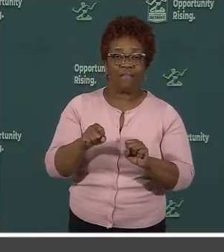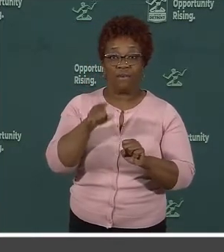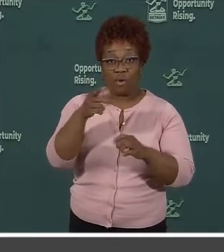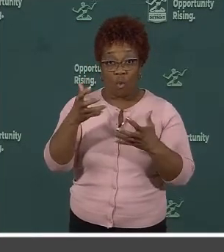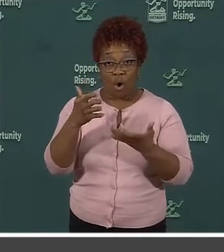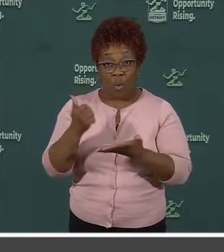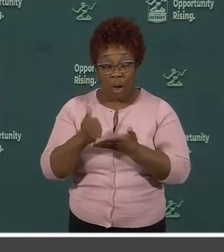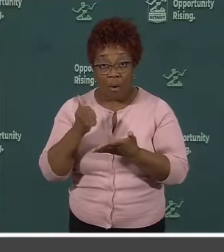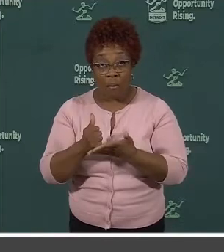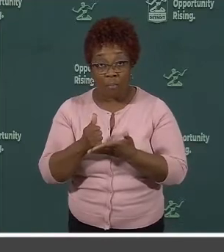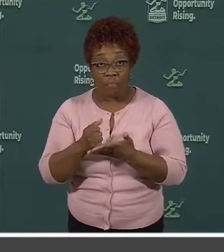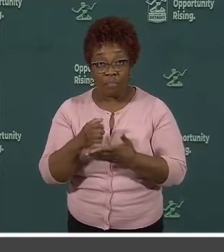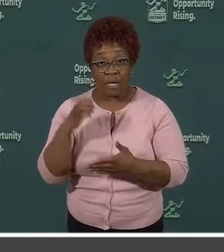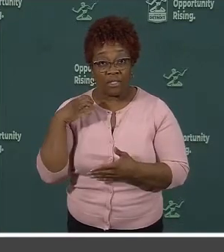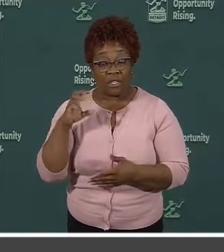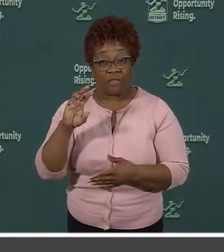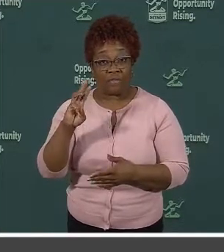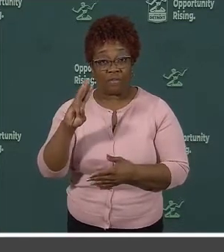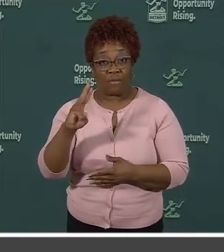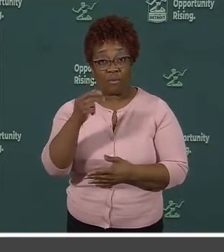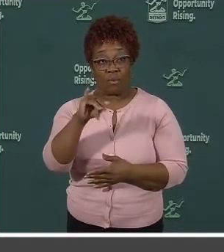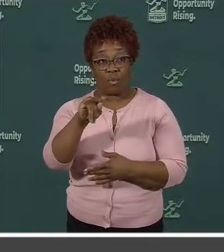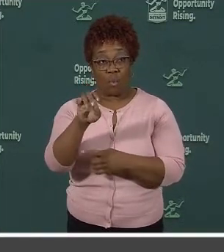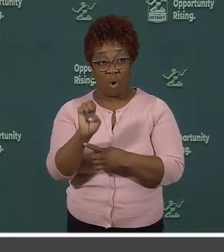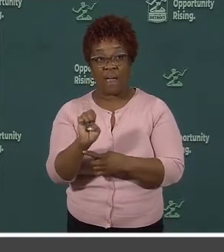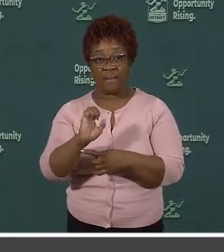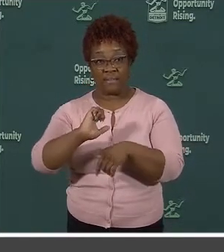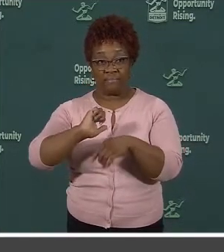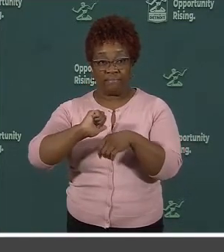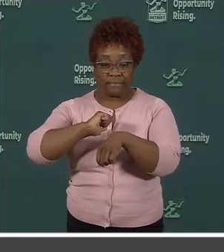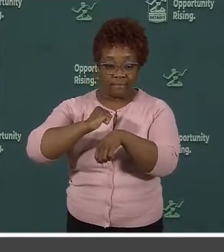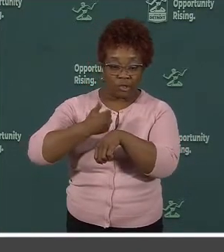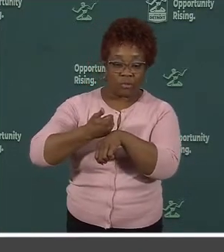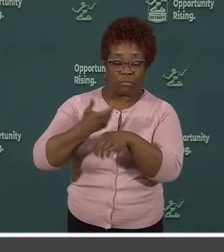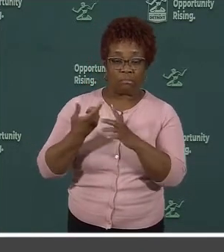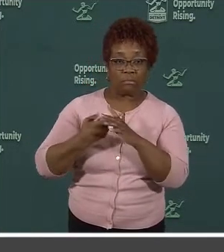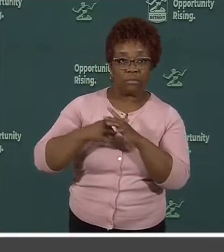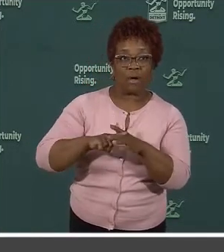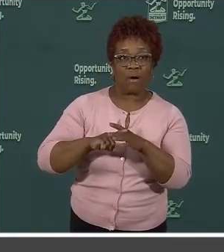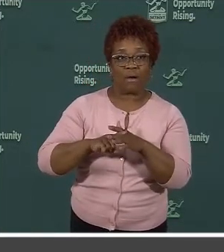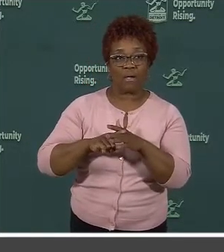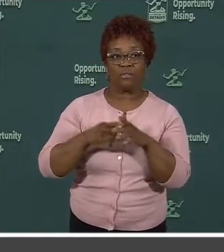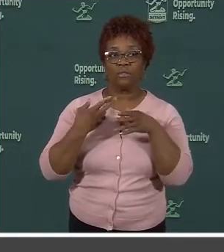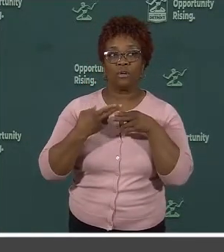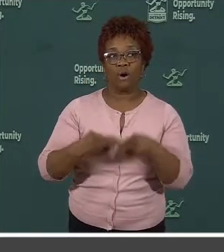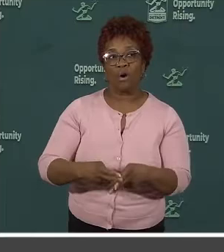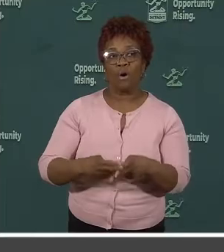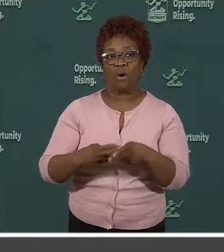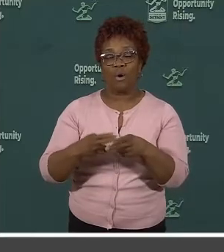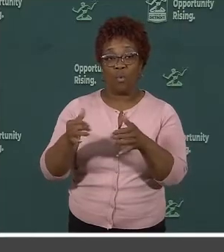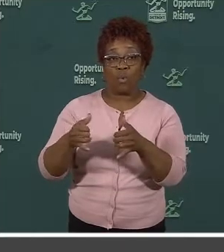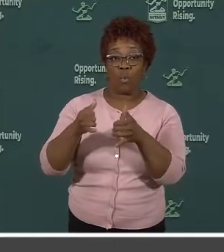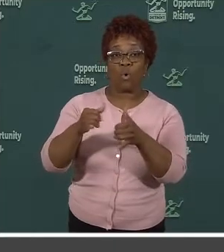JUST LAUNCH SOMETHING THAT ALLOW YOU TO DO IT IT'S CALLED REWARD'S TV AND IF YOU GO TO THE CITY WEBSITE WE WILL SHOW